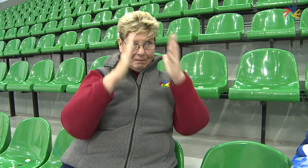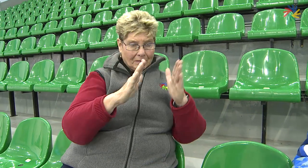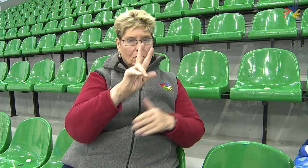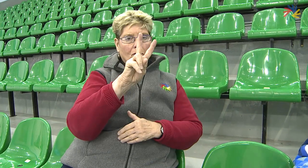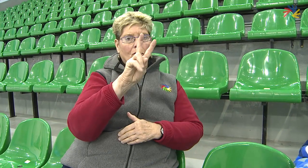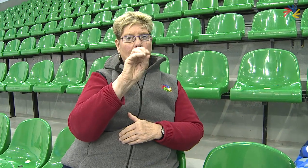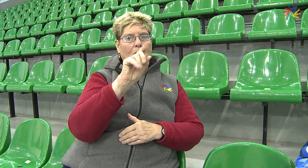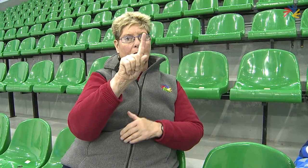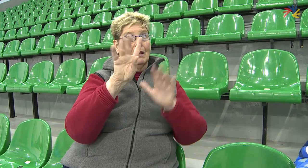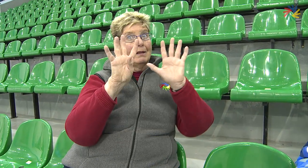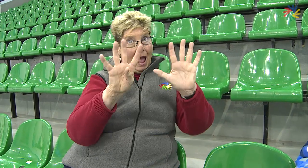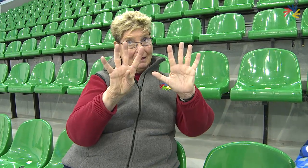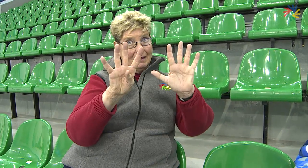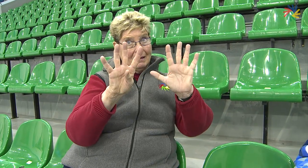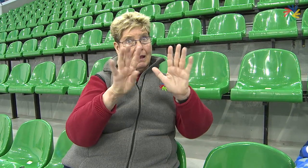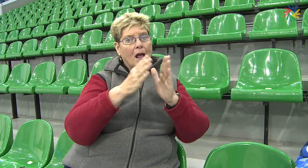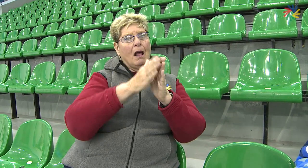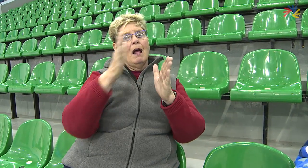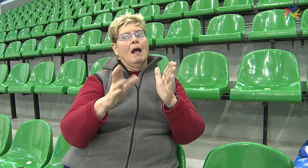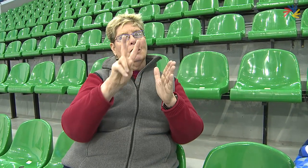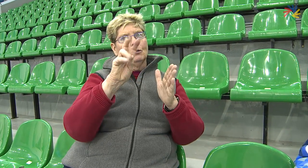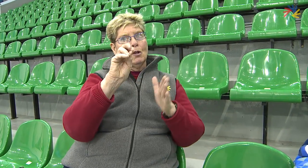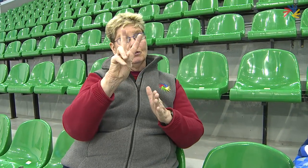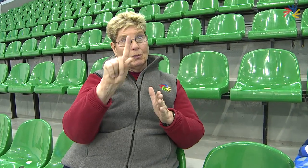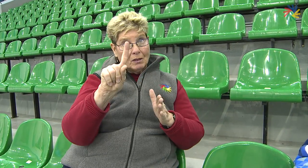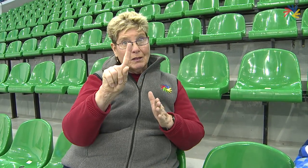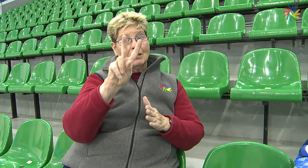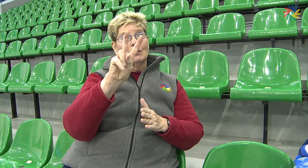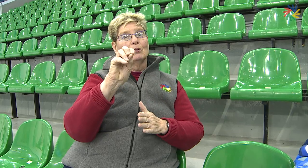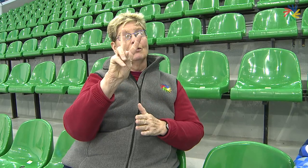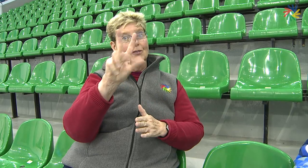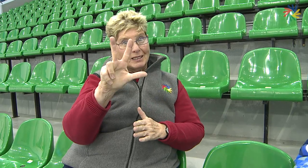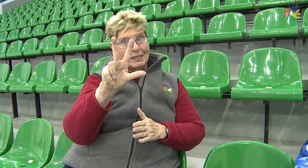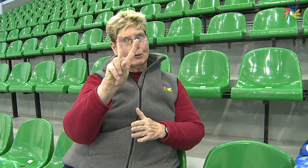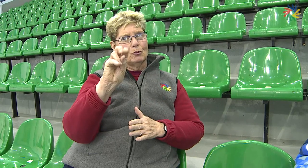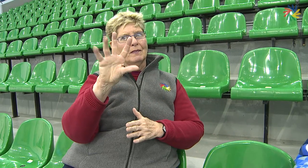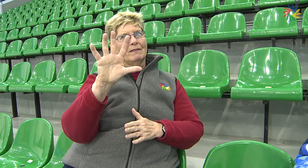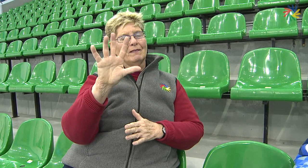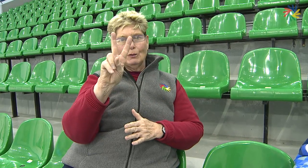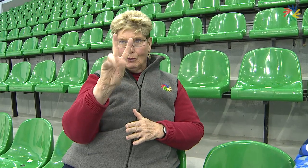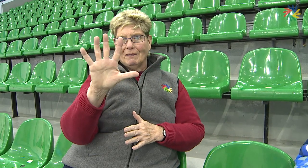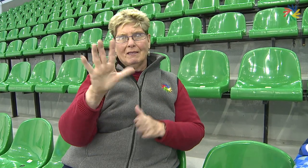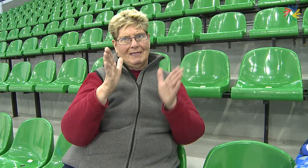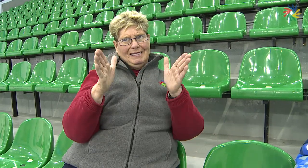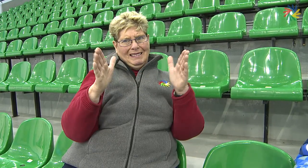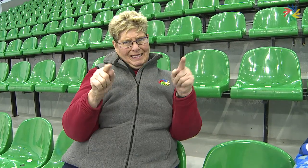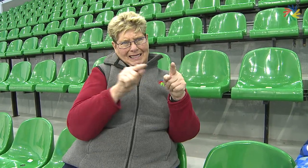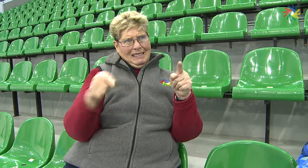As of now, my primary focus is on the years 2019, 2021, 2023 and 2025.